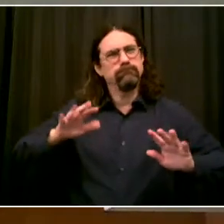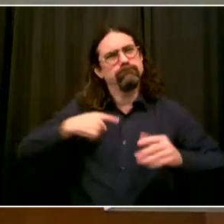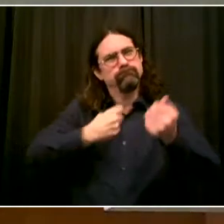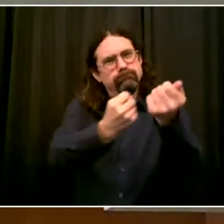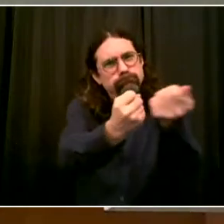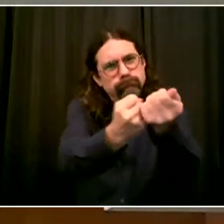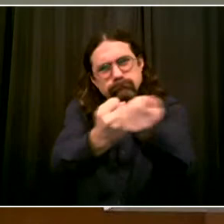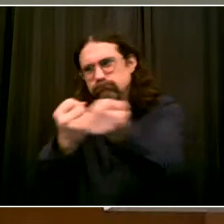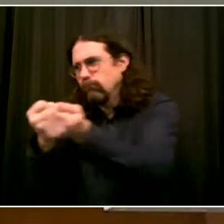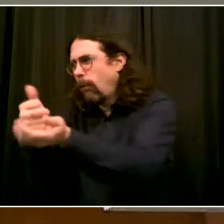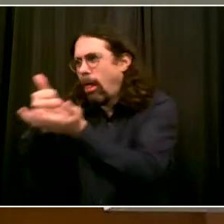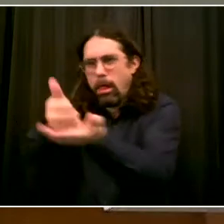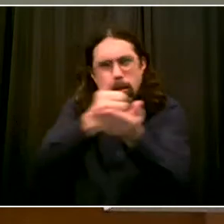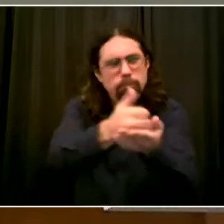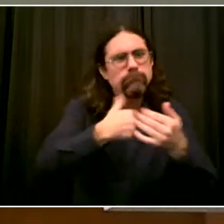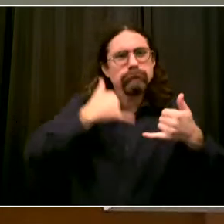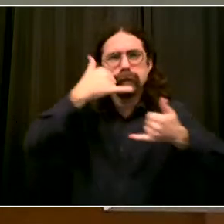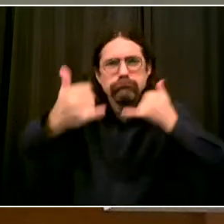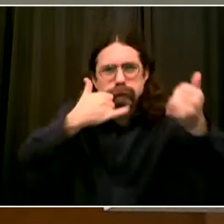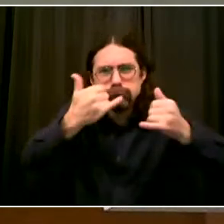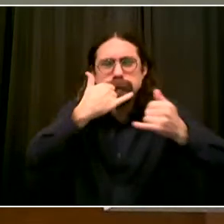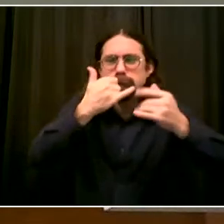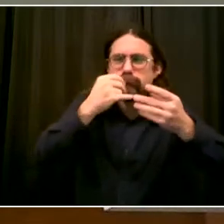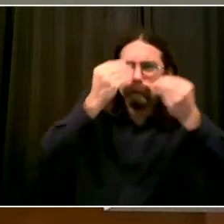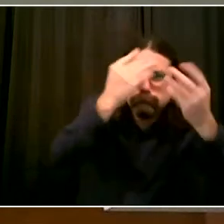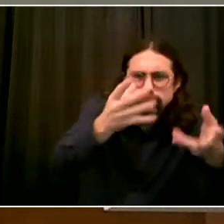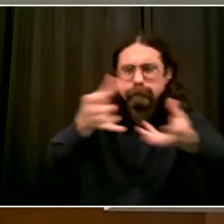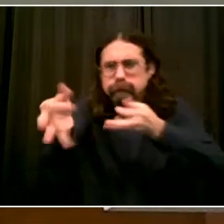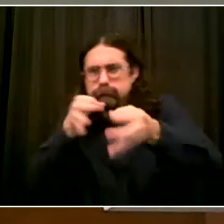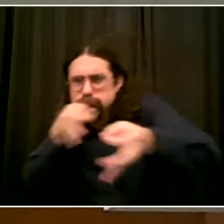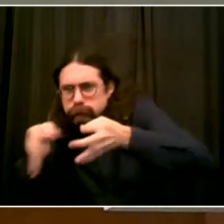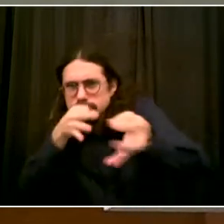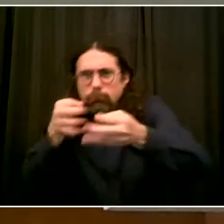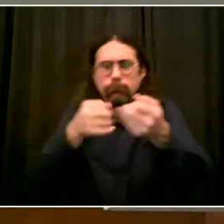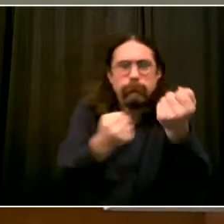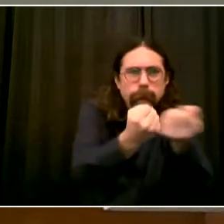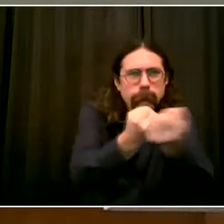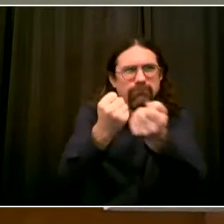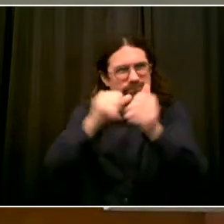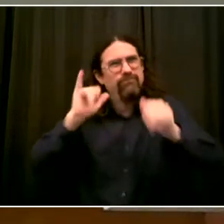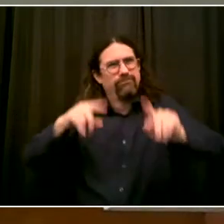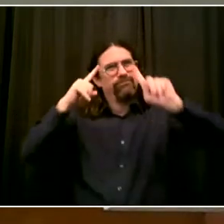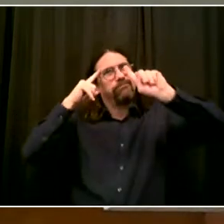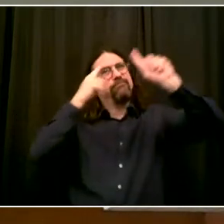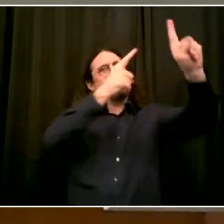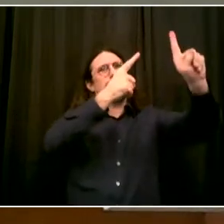THAT, THE ONLY WAY TO NOT SERVE THE 14 DAYS IN QUARANTINE, WHICH